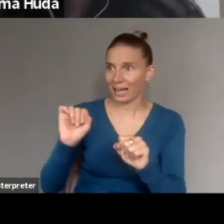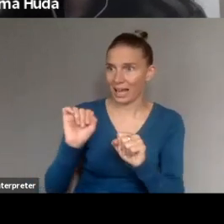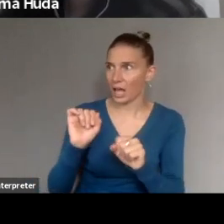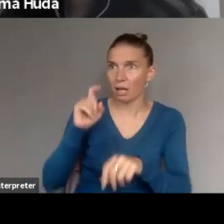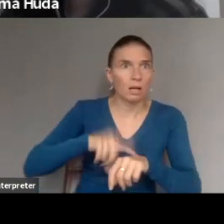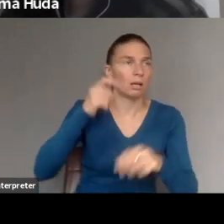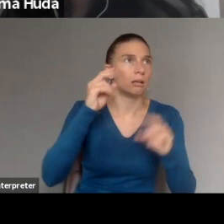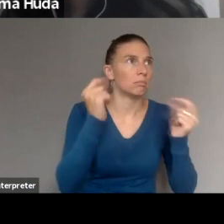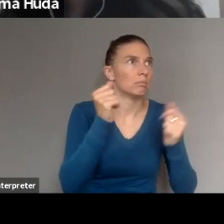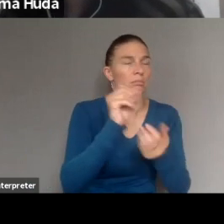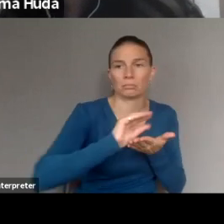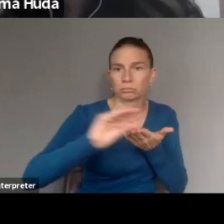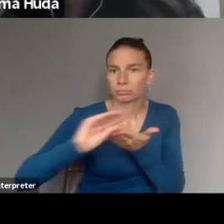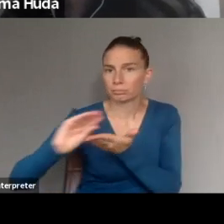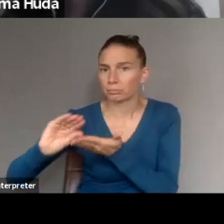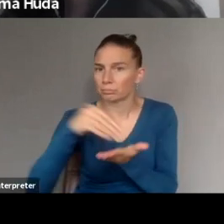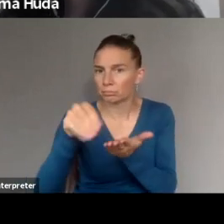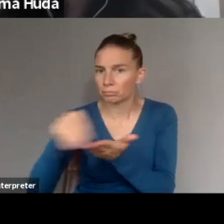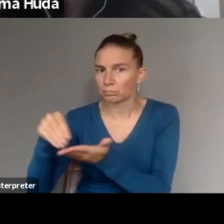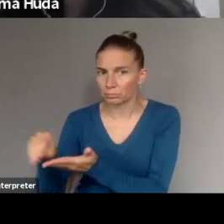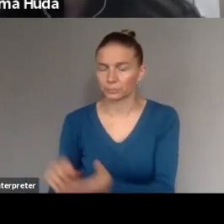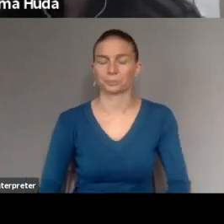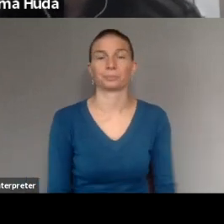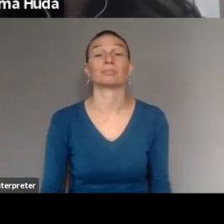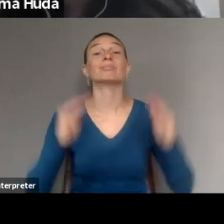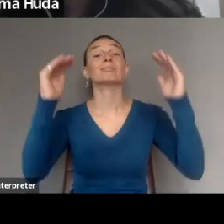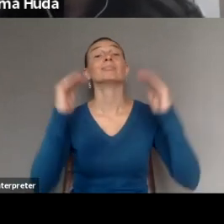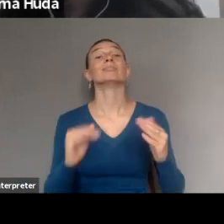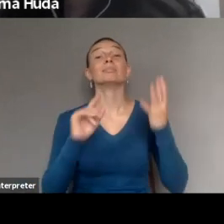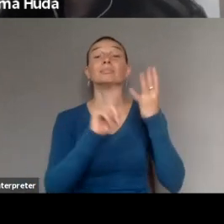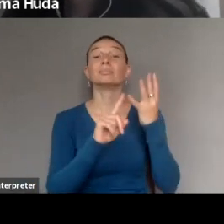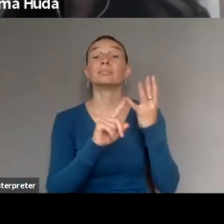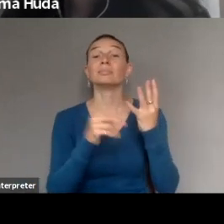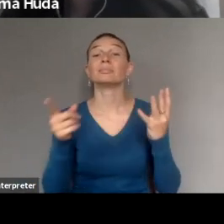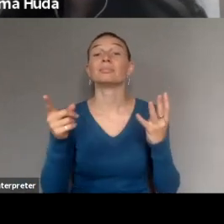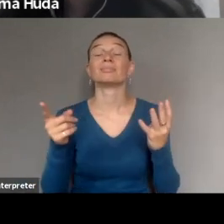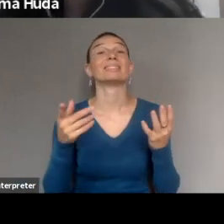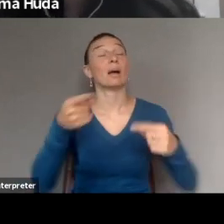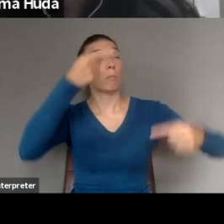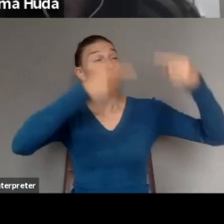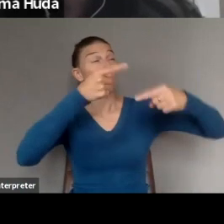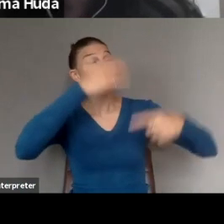To inform policy making, to disseminating information where we see a lot of people with disabilities.